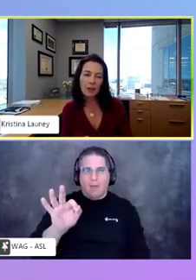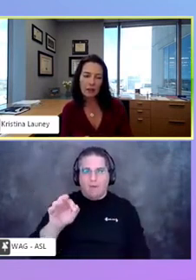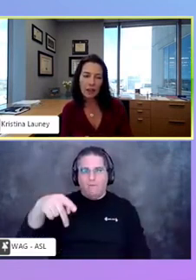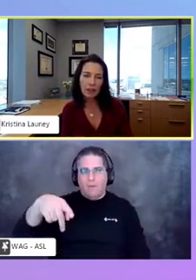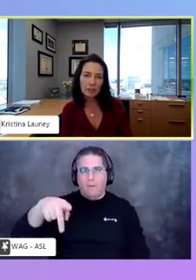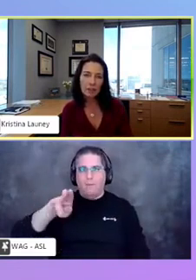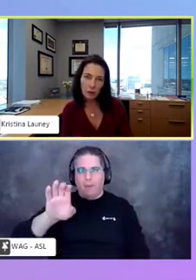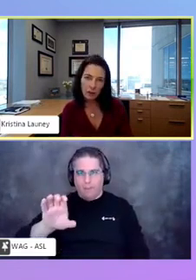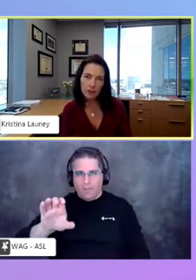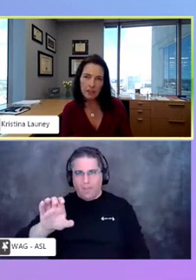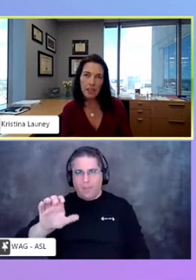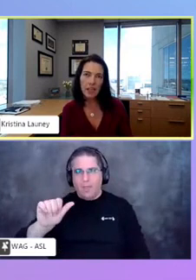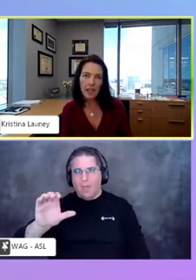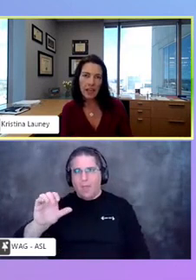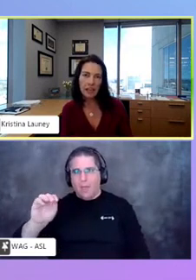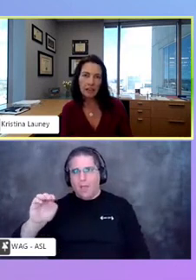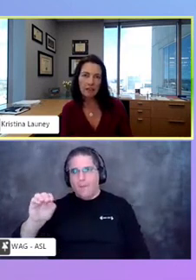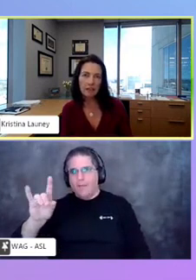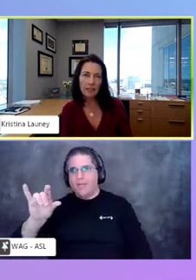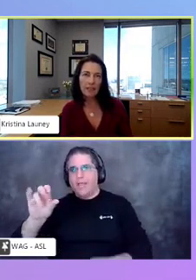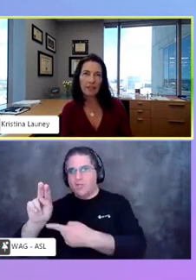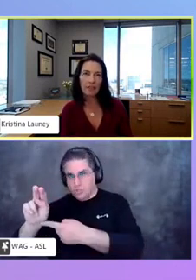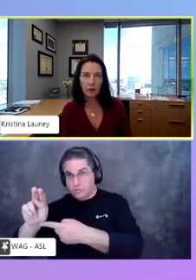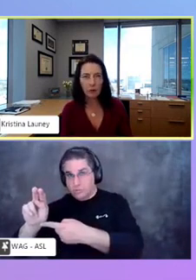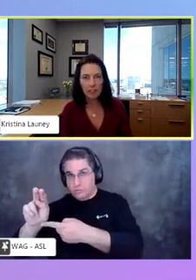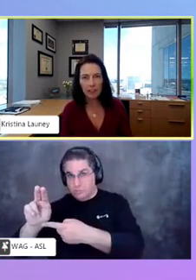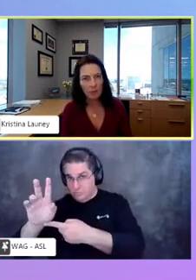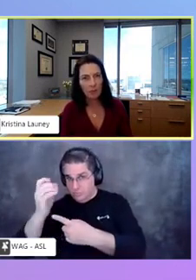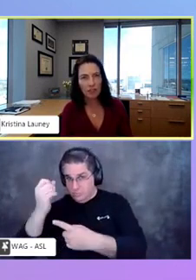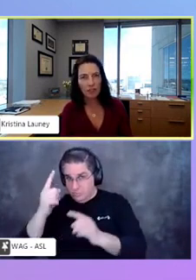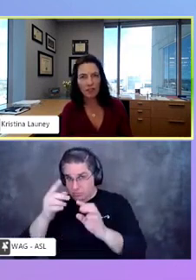because the term of our Title 3 ADA is place of public